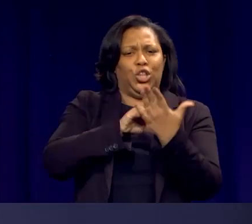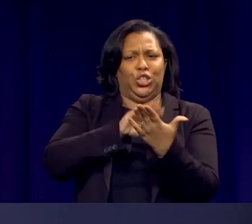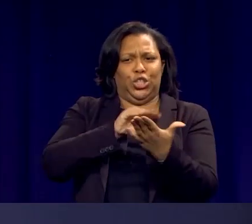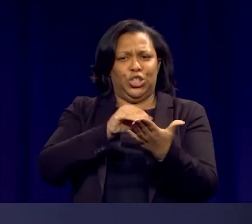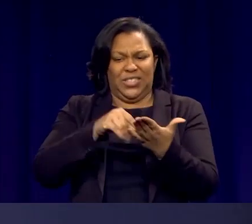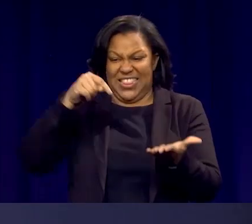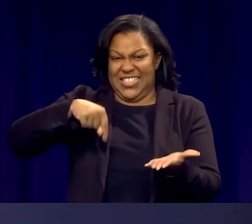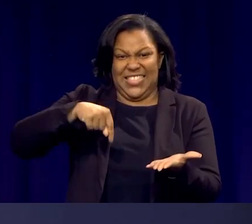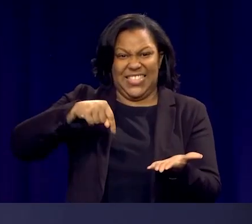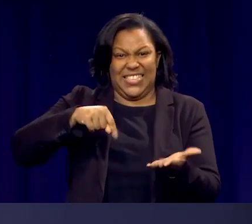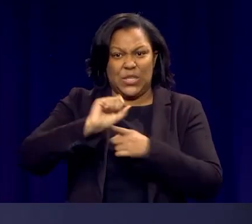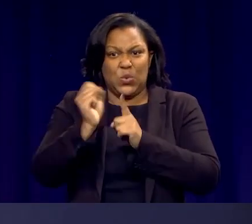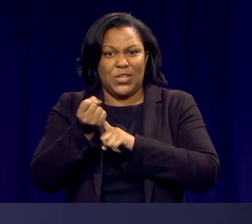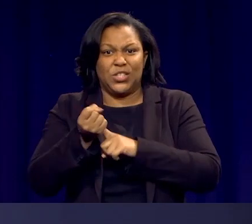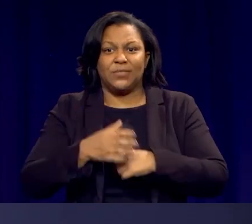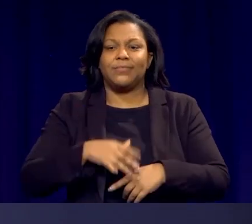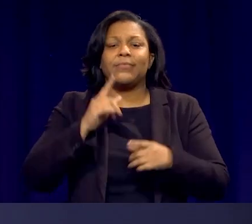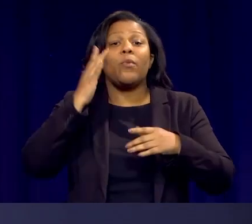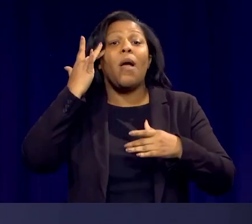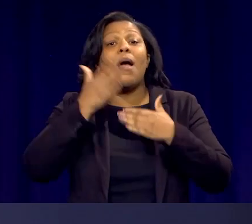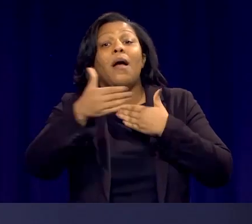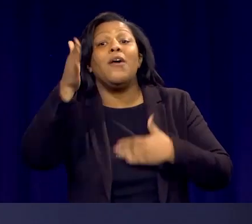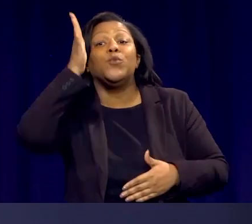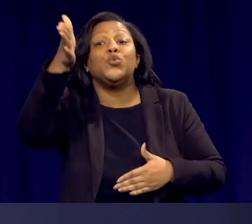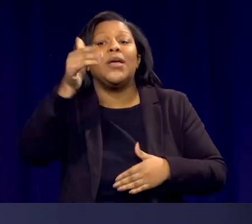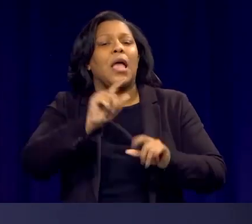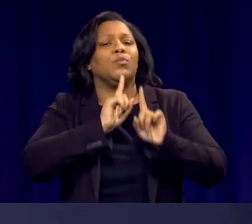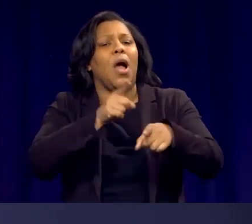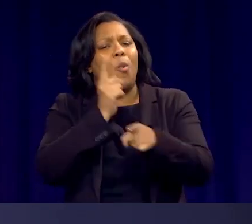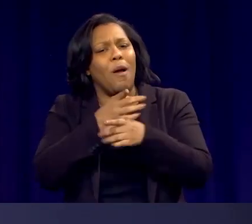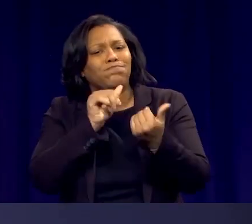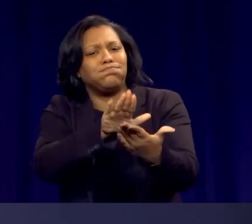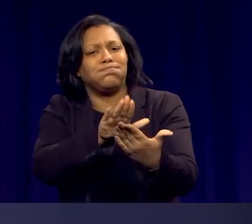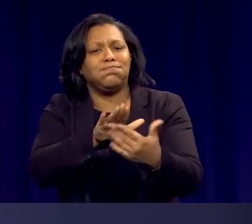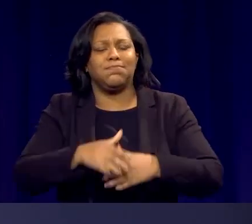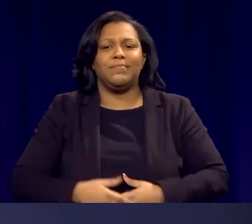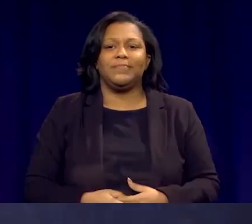and learn from this so that we can respond in the right way in the future.